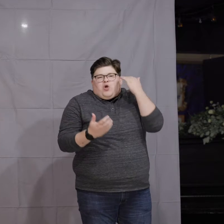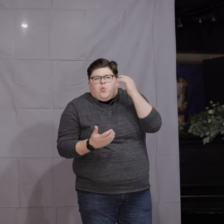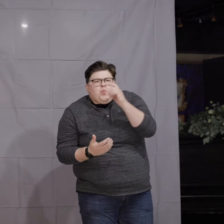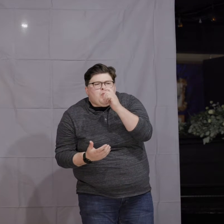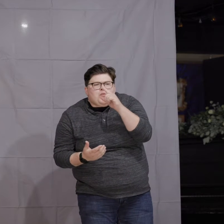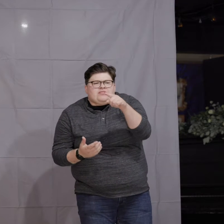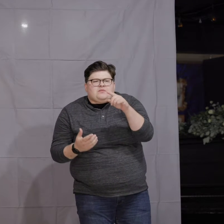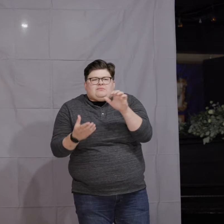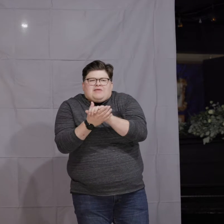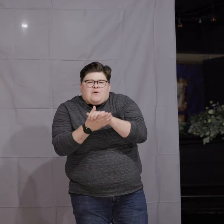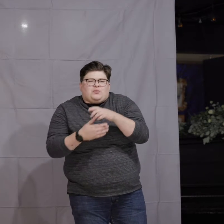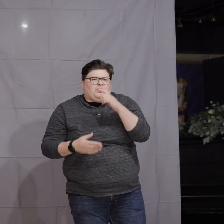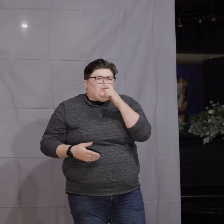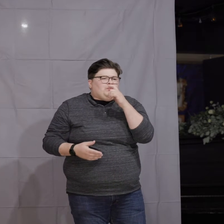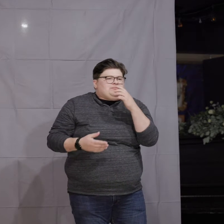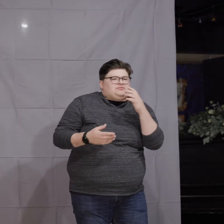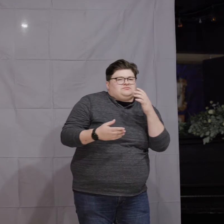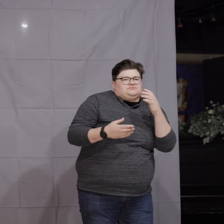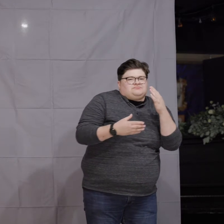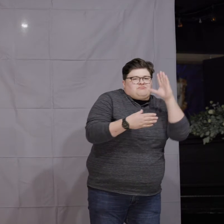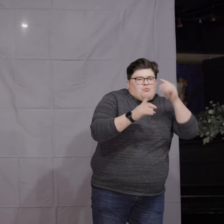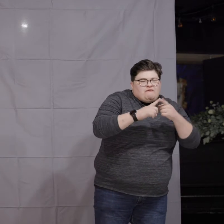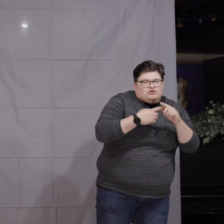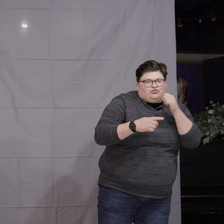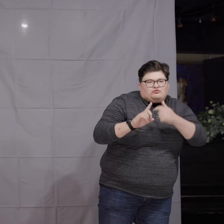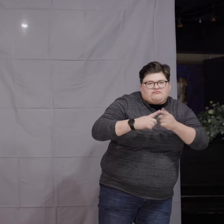or who their next significant other would be.